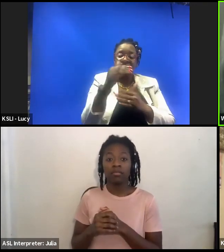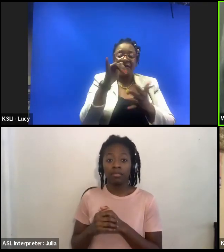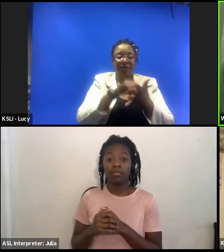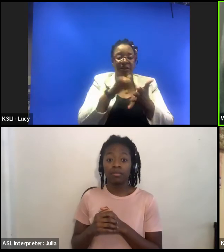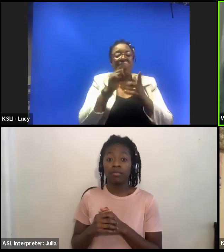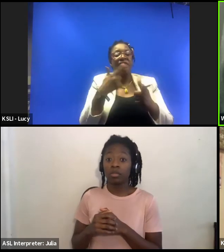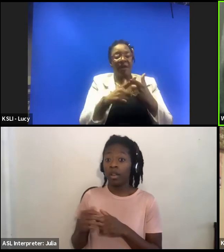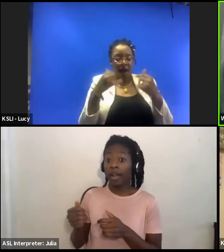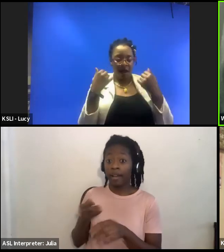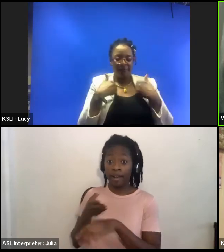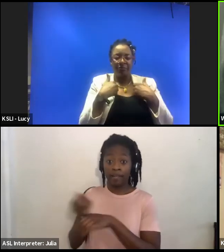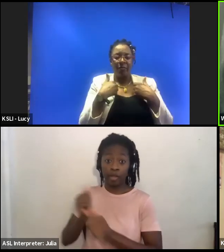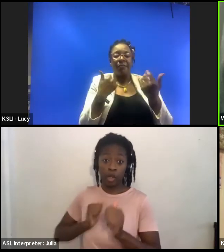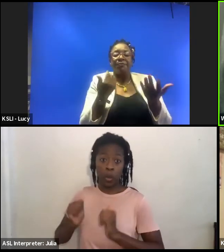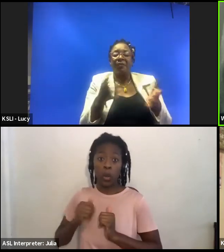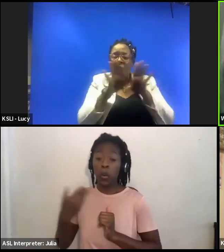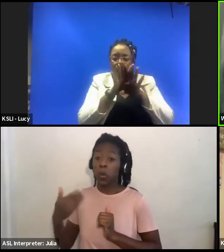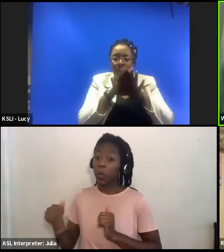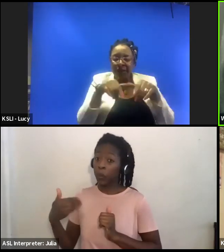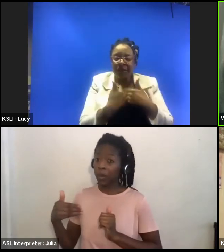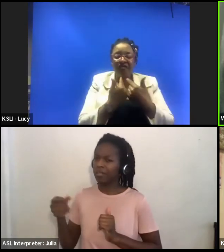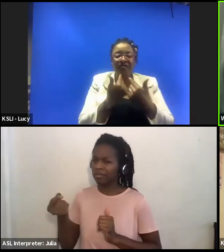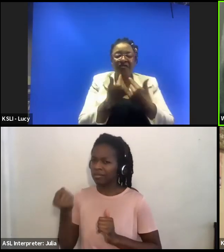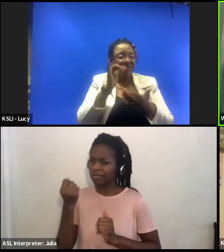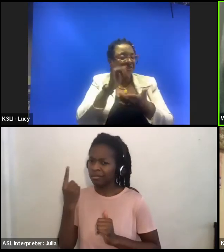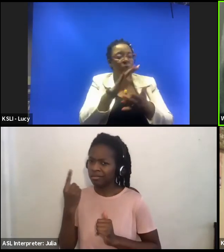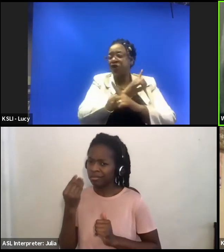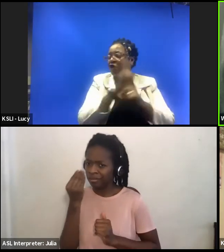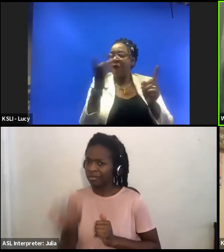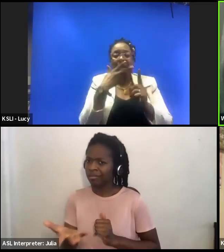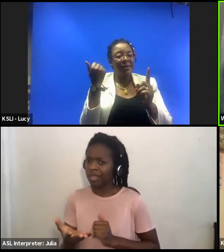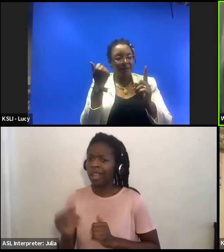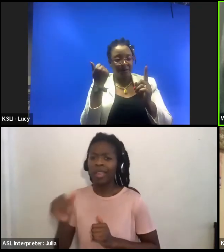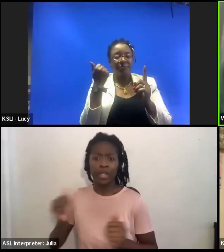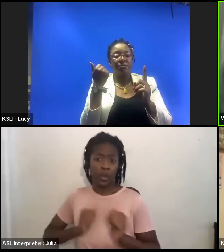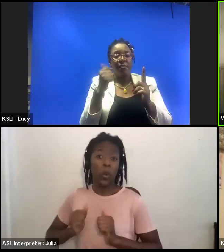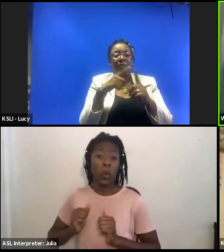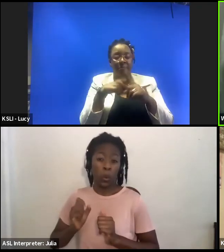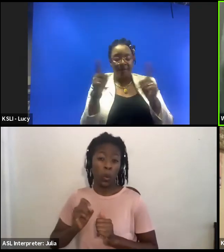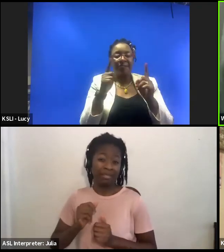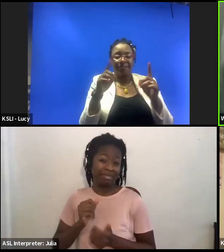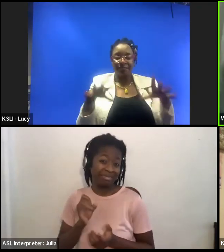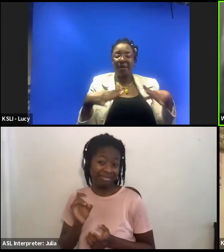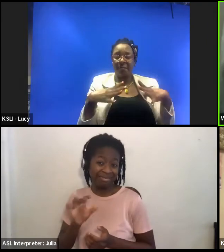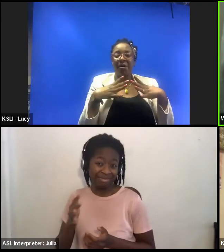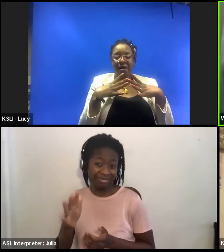That show was not the best, but I still stand by it. I'm proud of my work. That was the best I could do at the time.